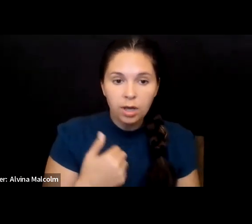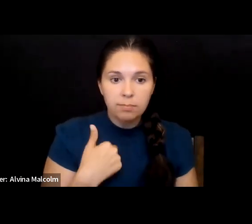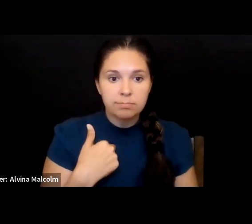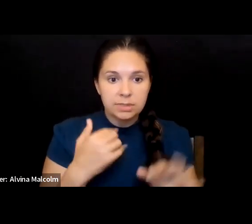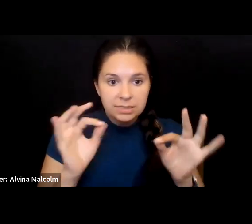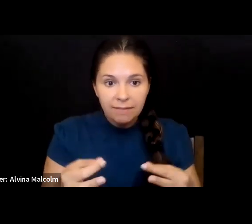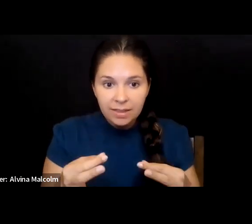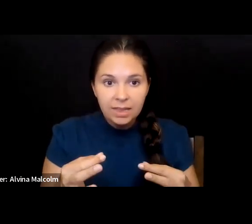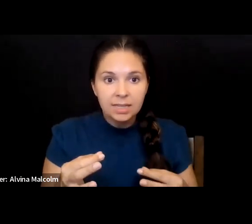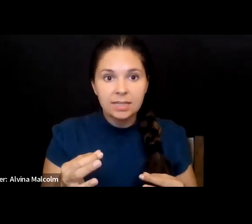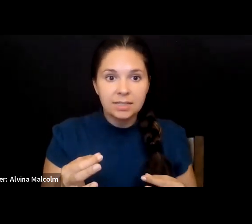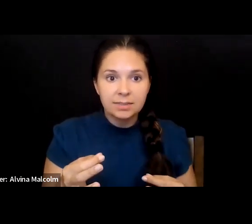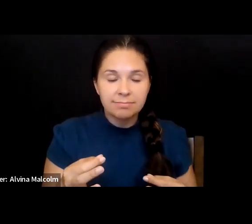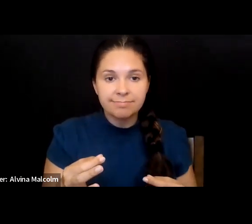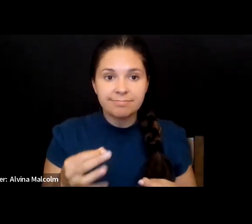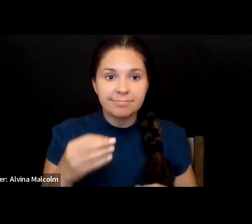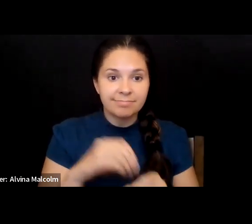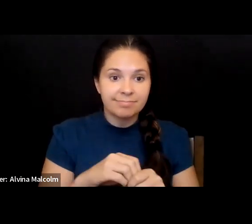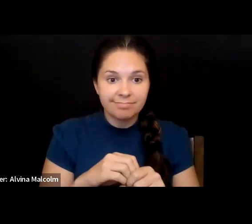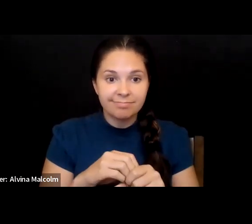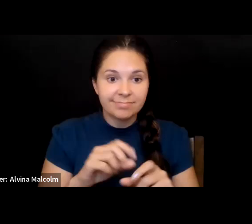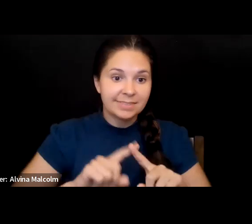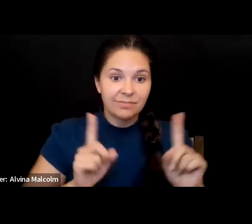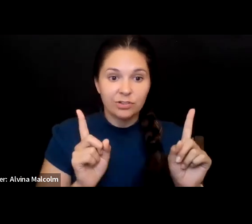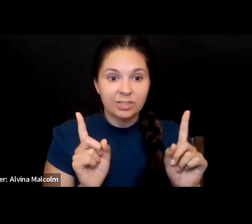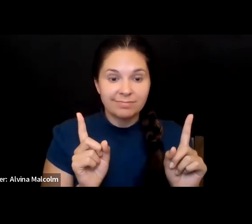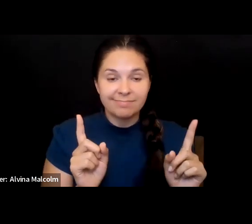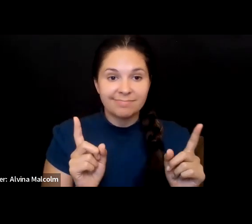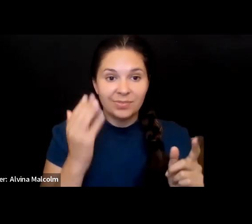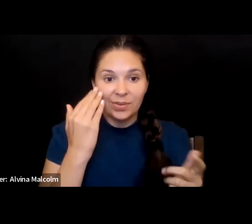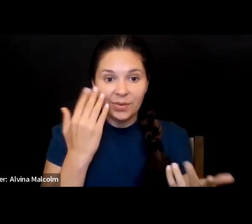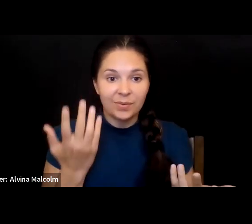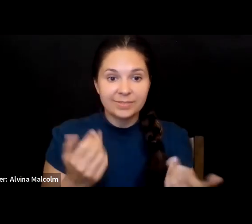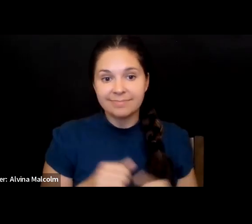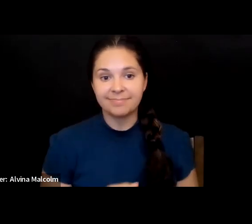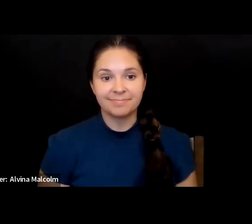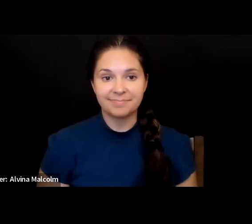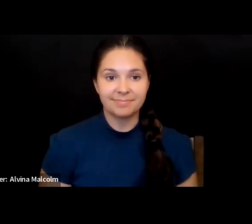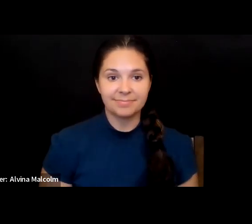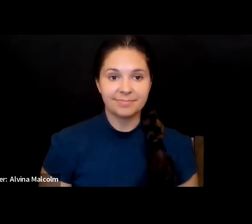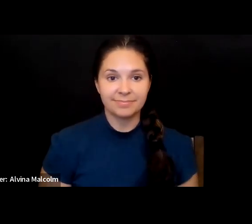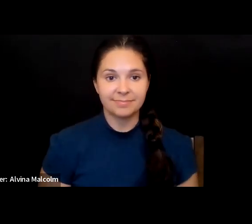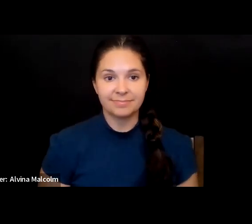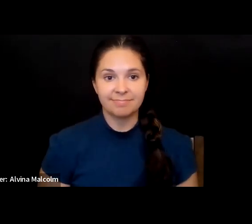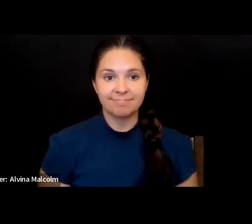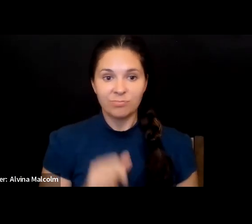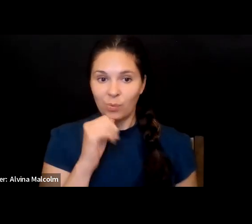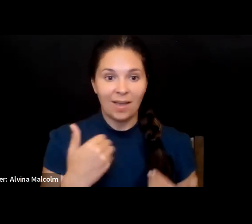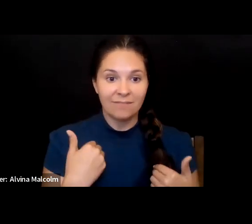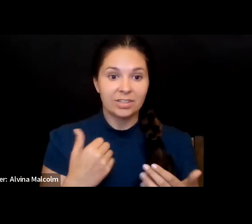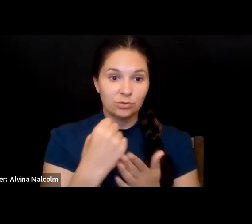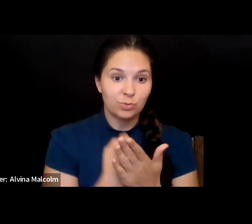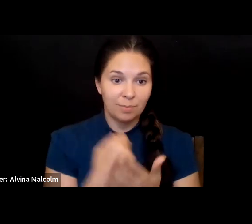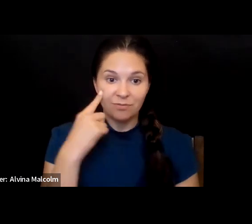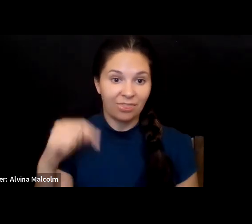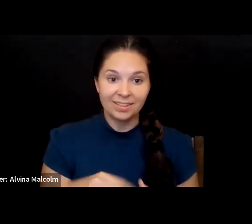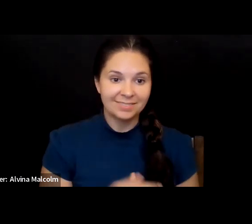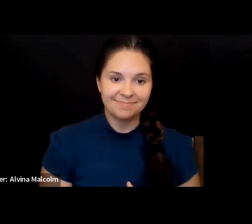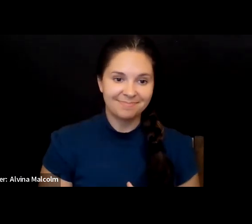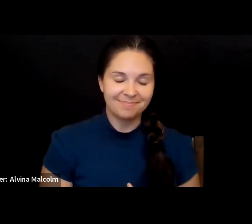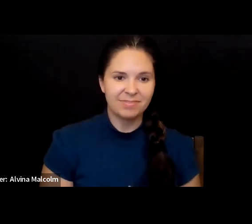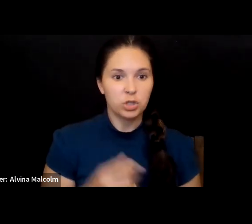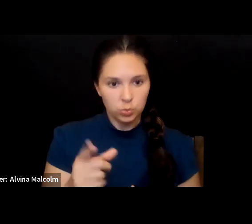you become relevant.